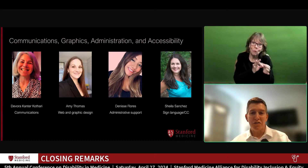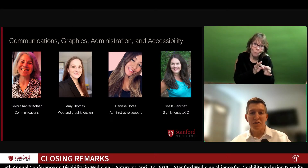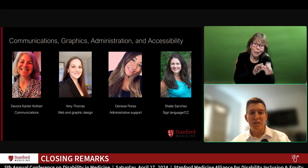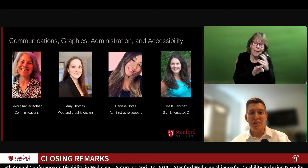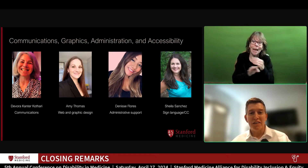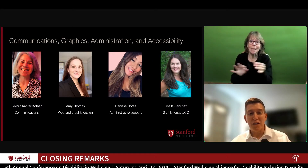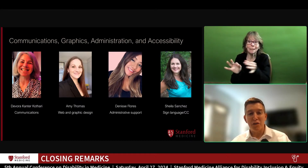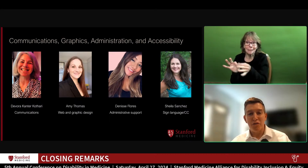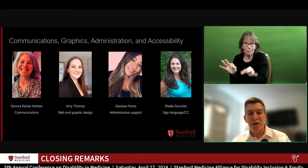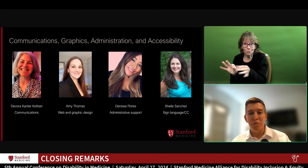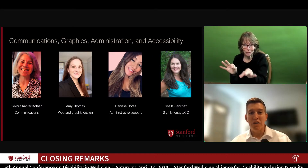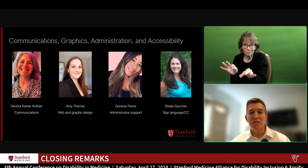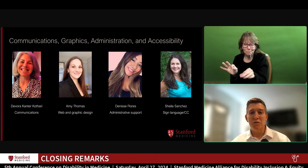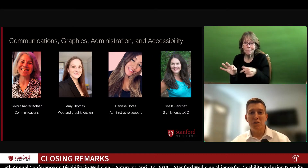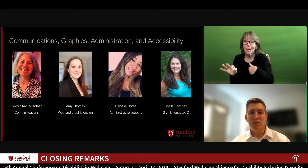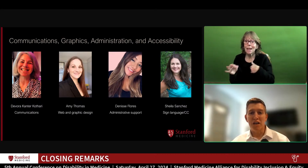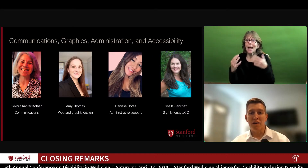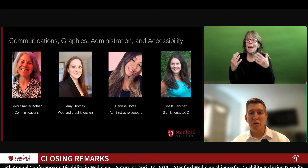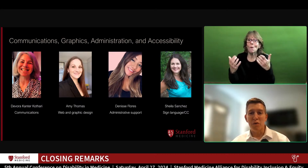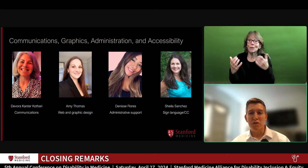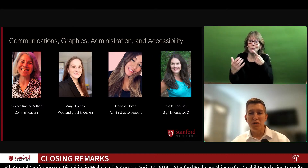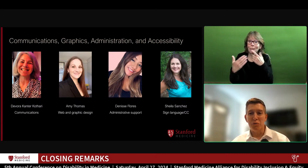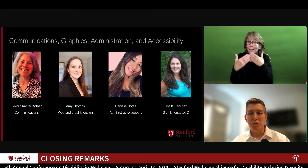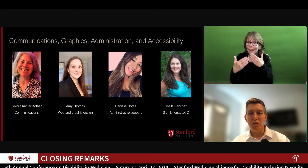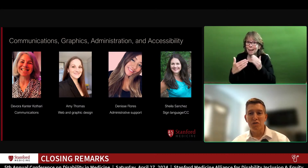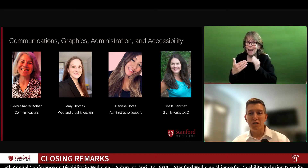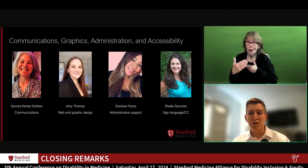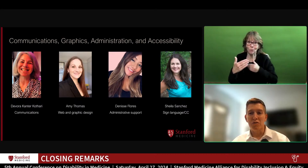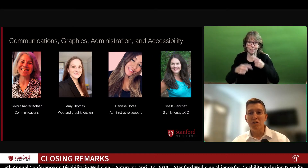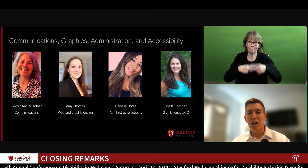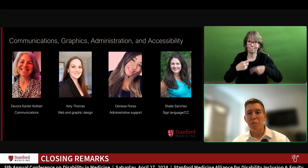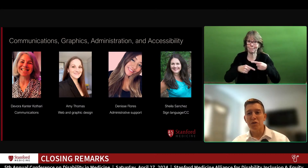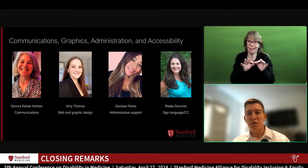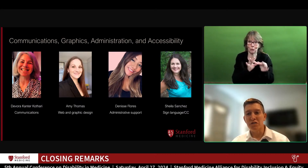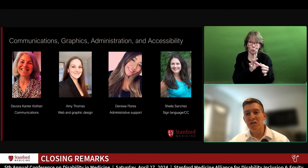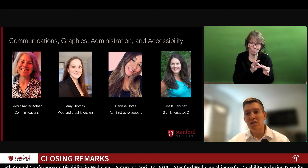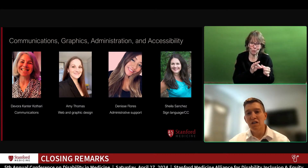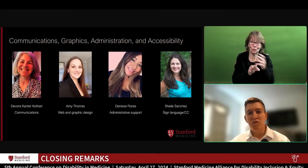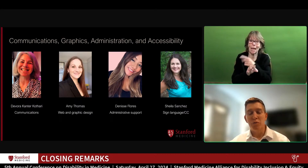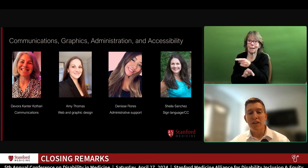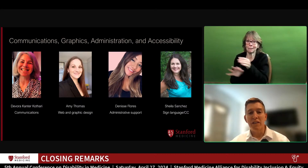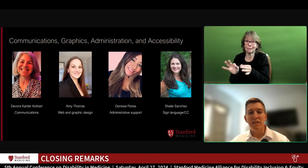also say thank you very much to our sign language interpreters and our closed captioners for making